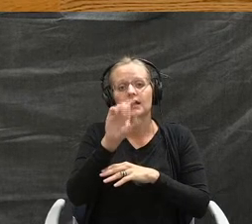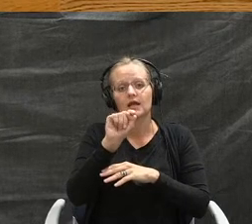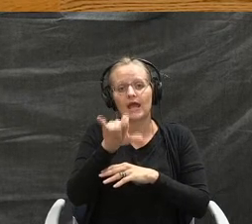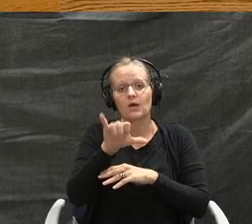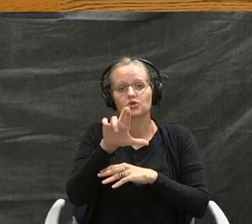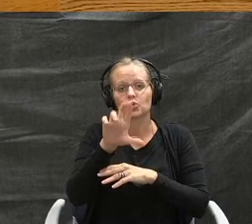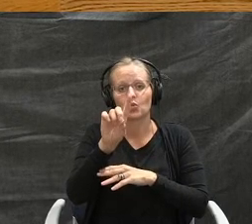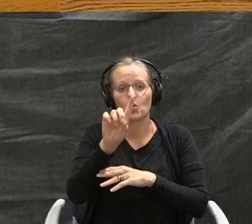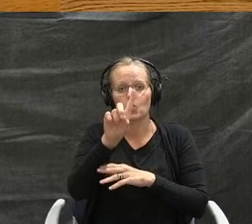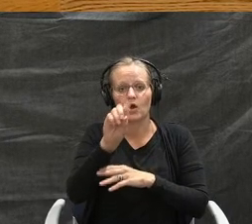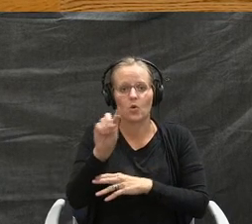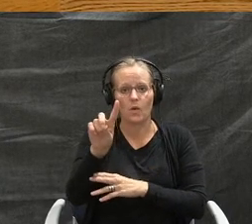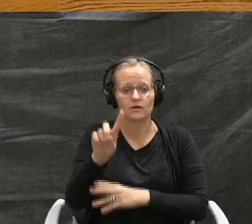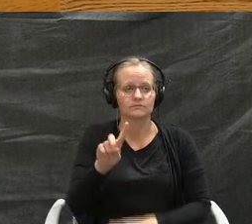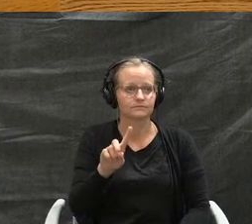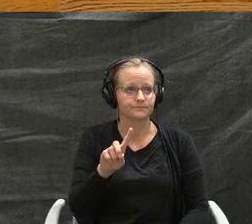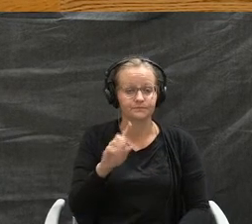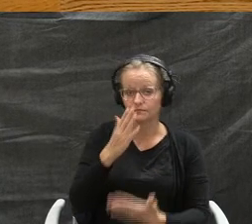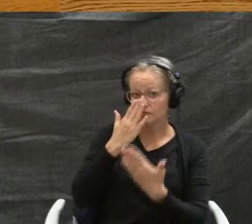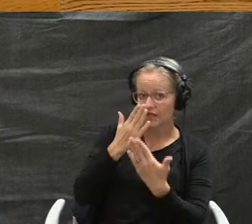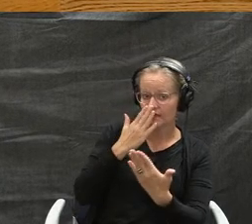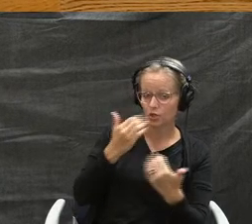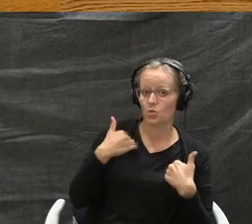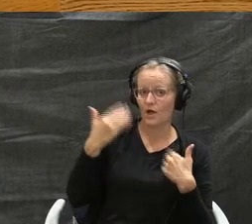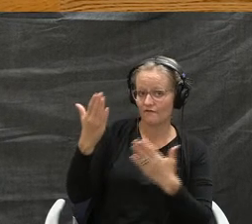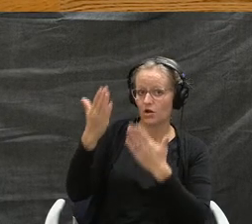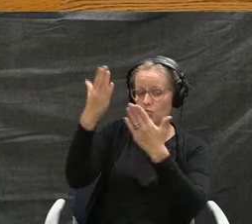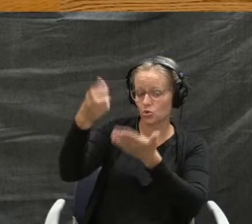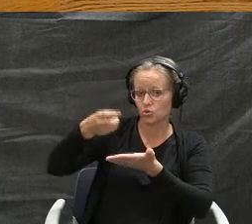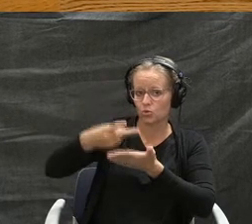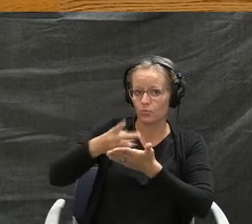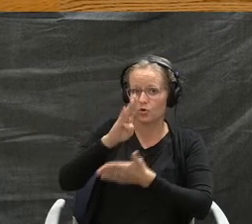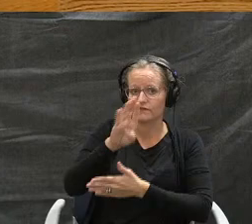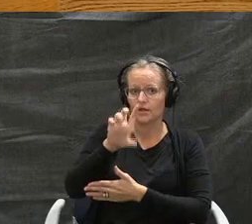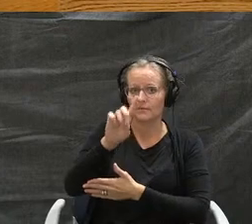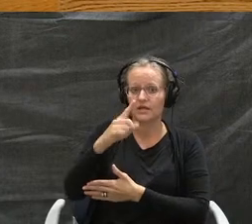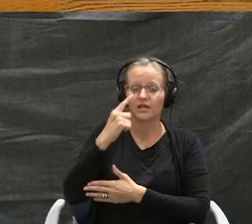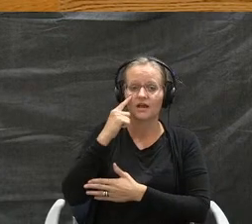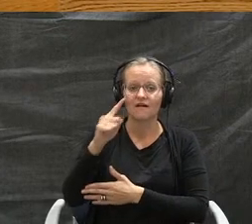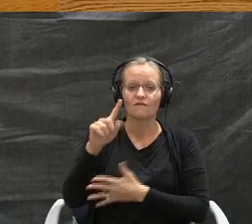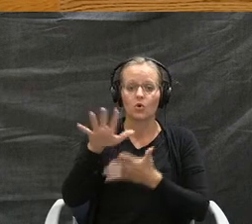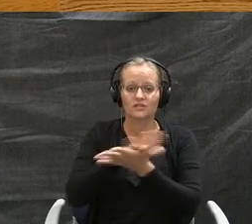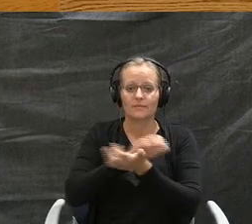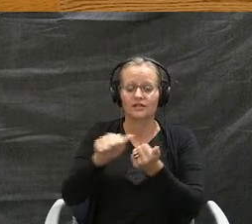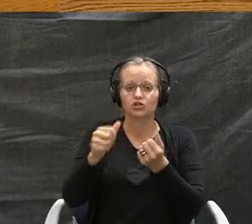Thank you, can I have a motion to approve the bid for coal still properly demolition as presented? Thank you, Mike.